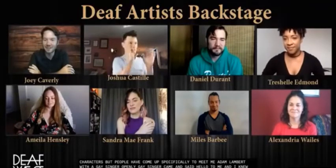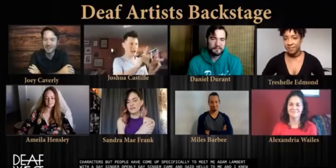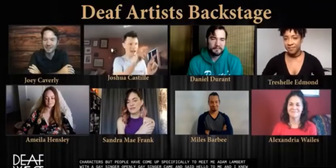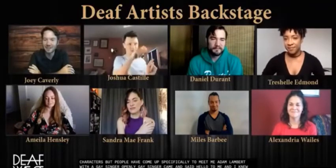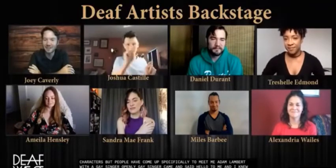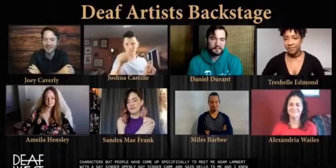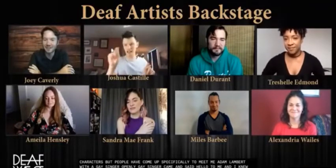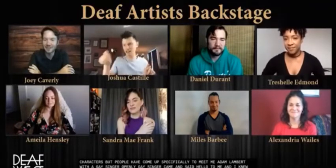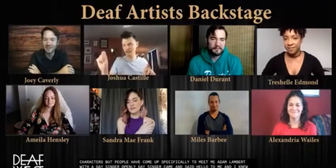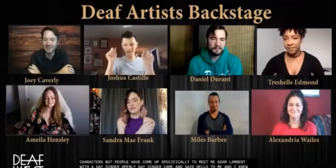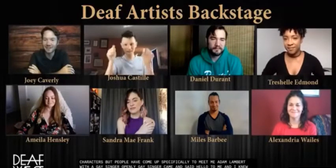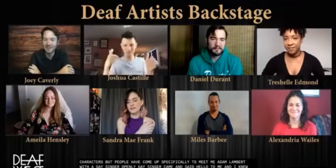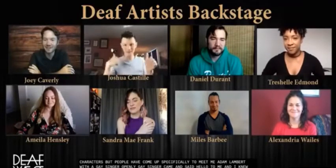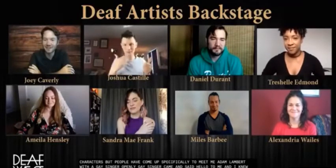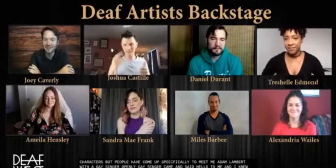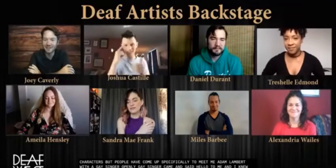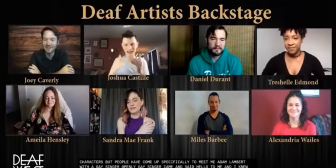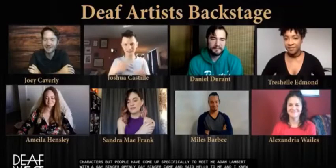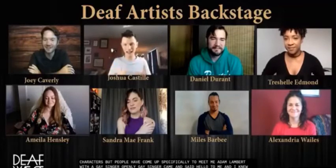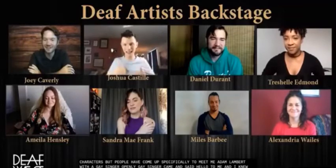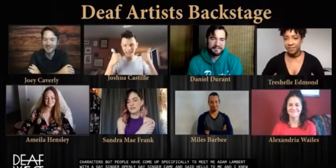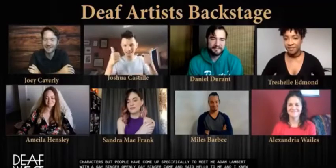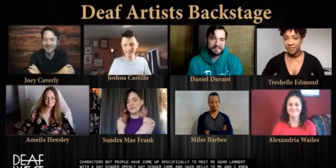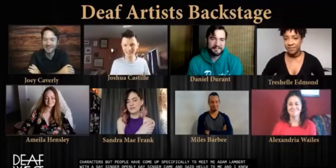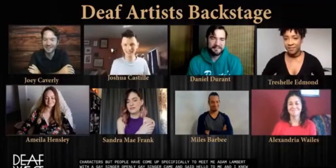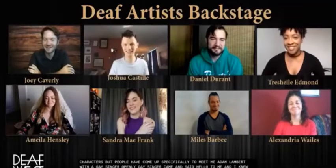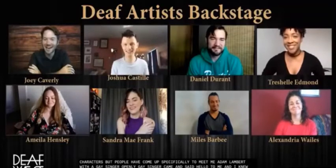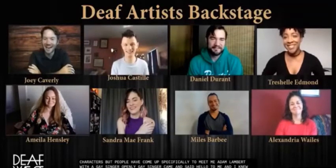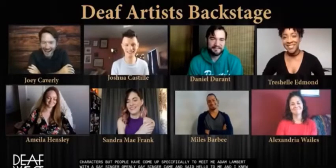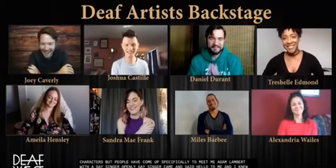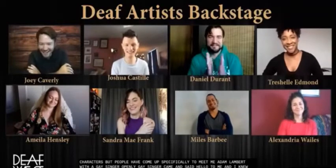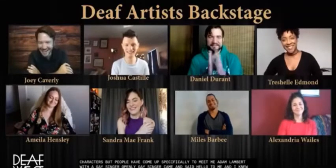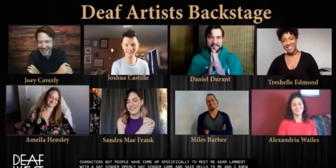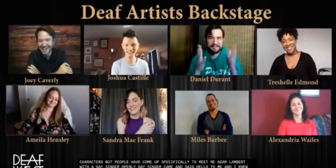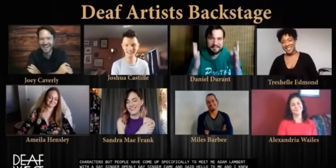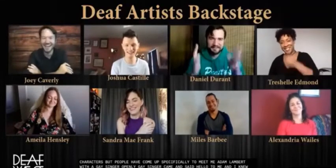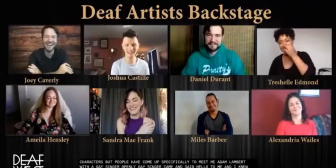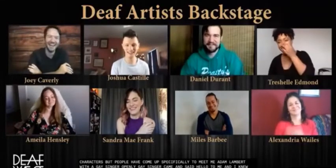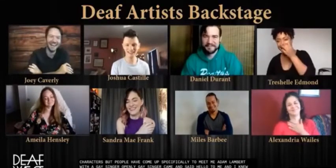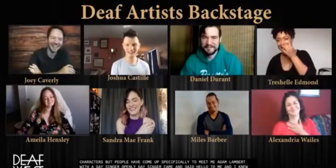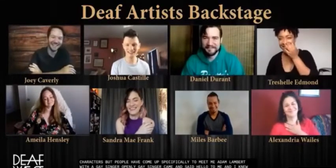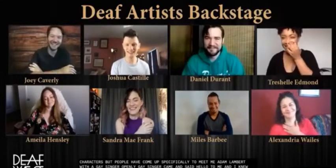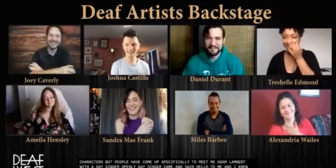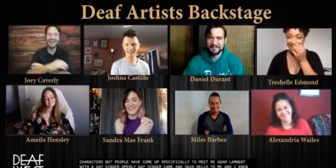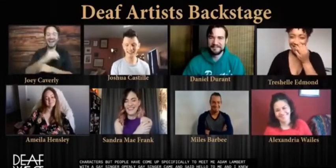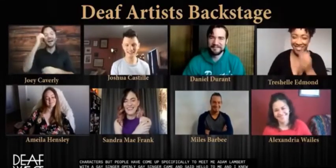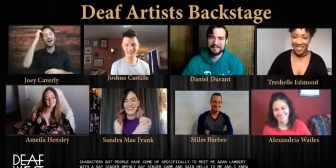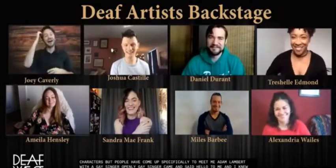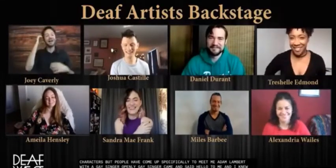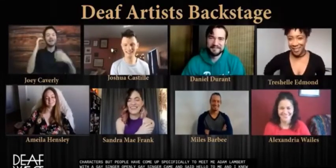And really made sure that I was good to go. I feel set.